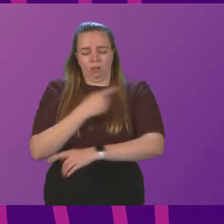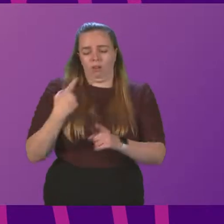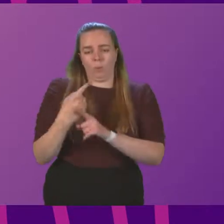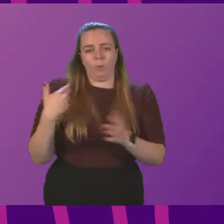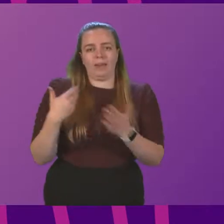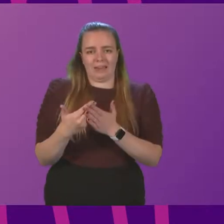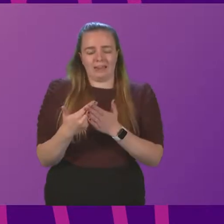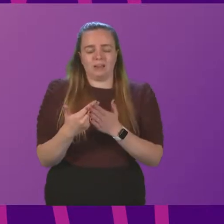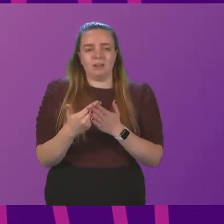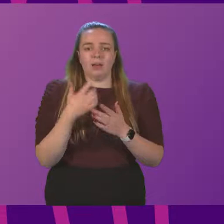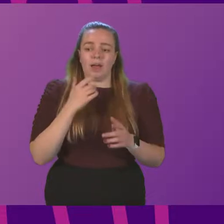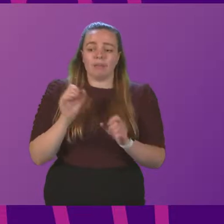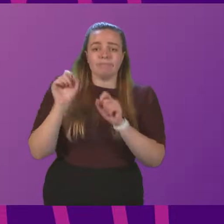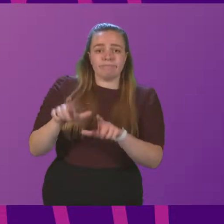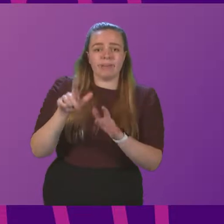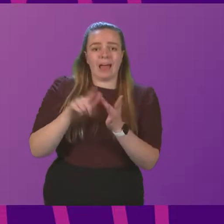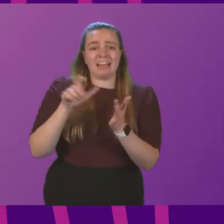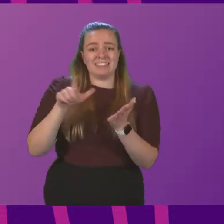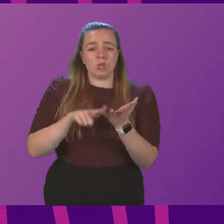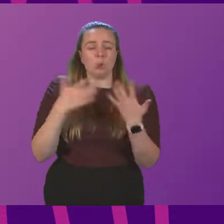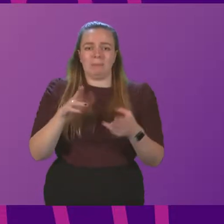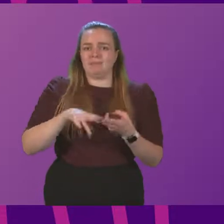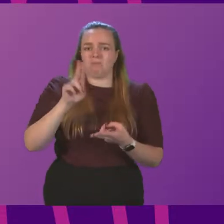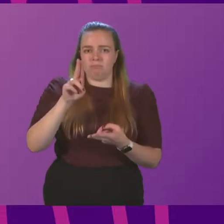and admissions to intensive care units have also increased over the past month.